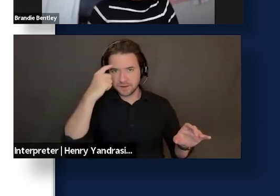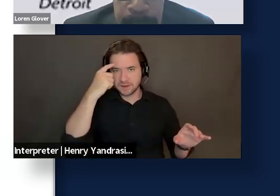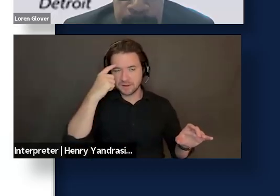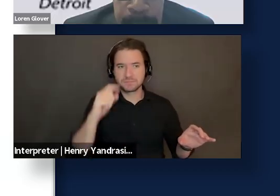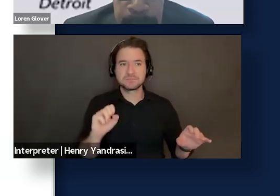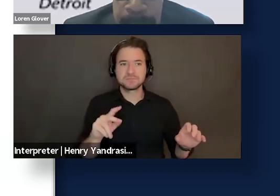Okay.